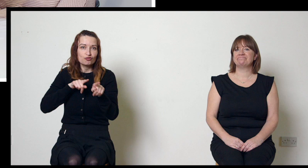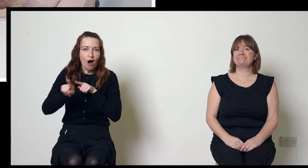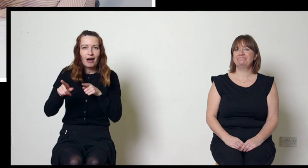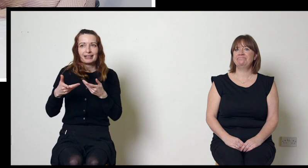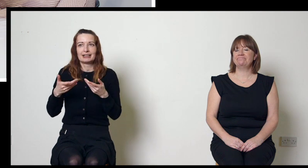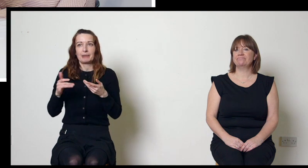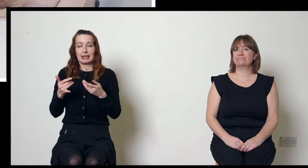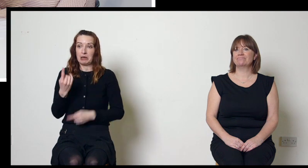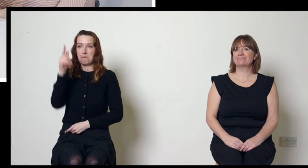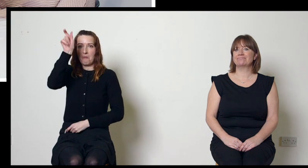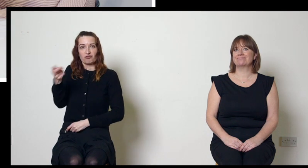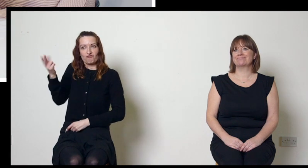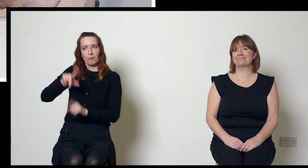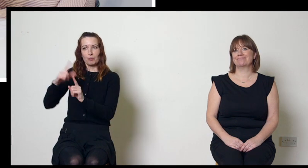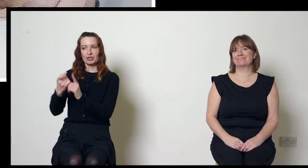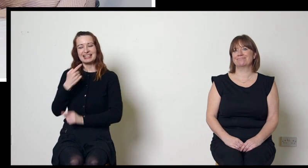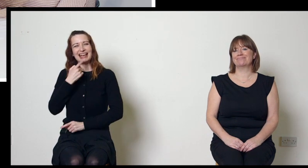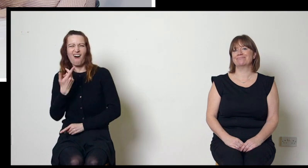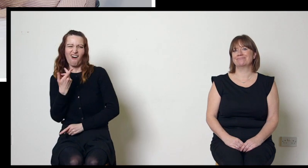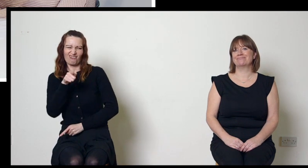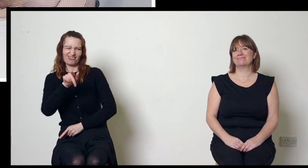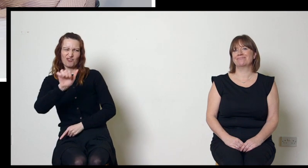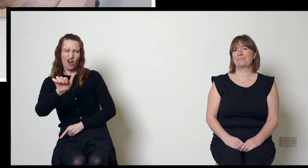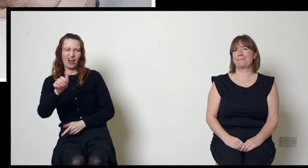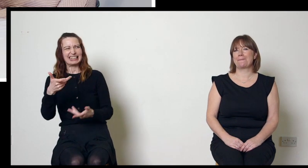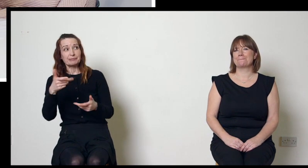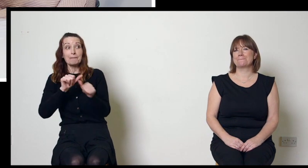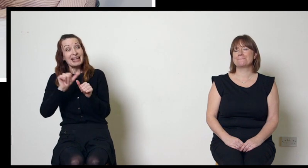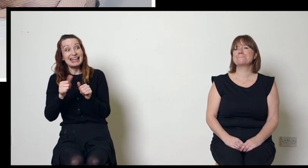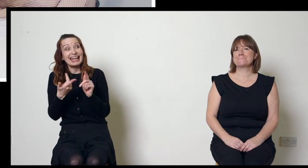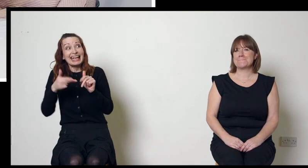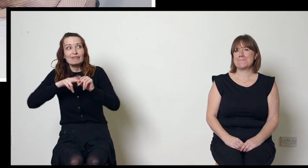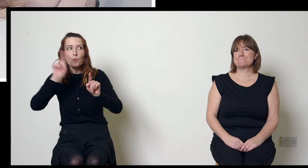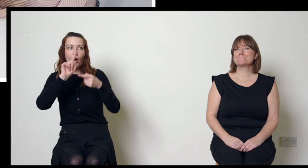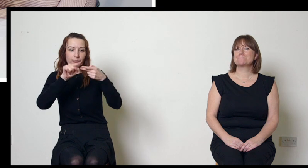from that community say, well, actually this is not quite right, and that would have been better if you'd done this, then surely it's better for us